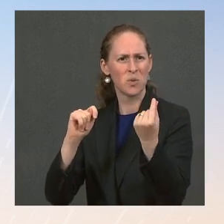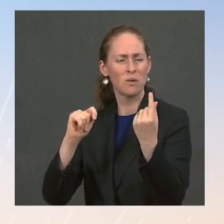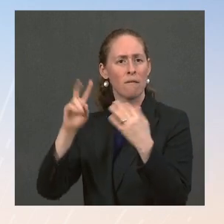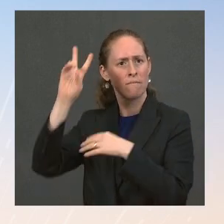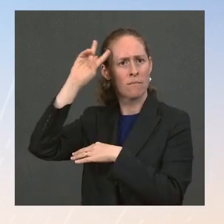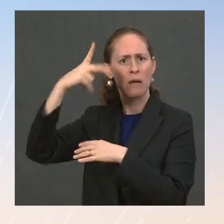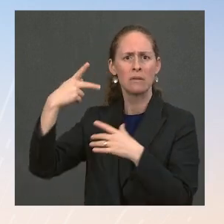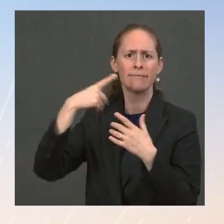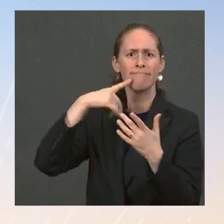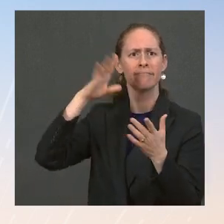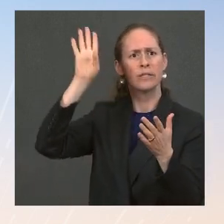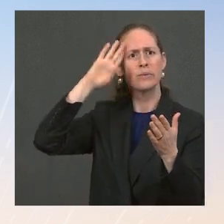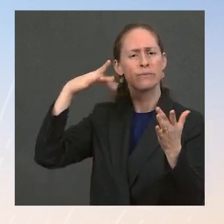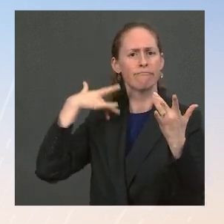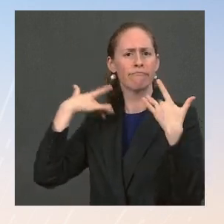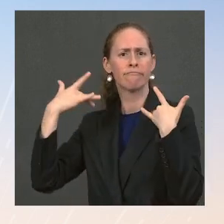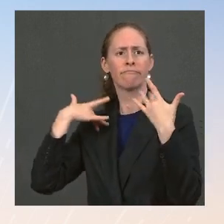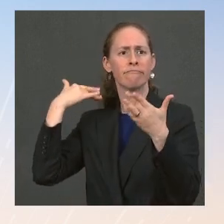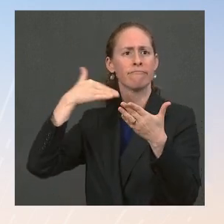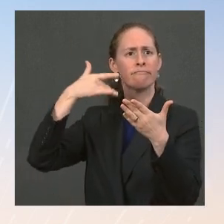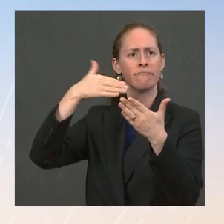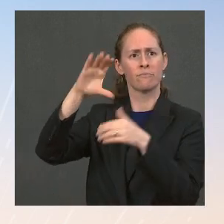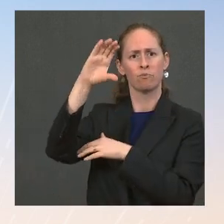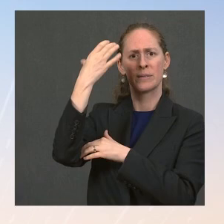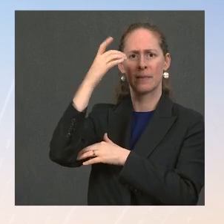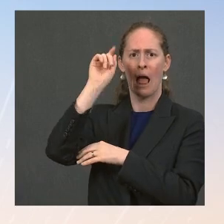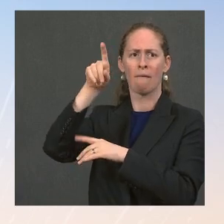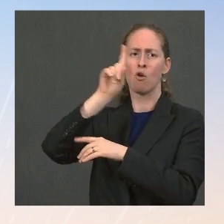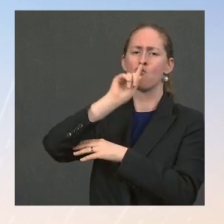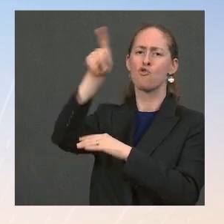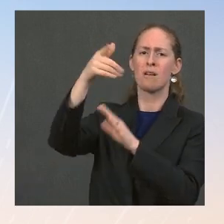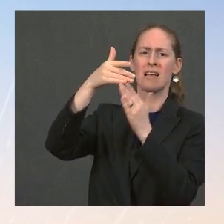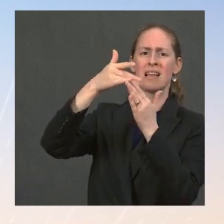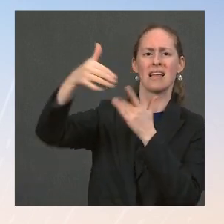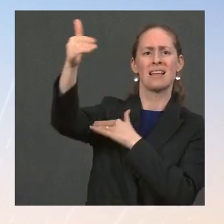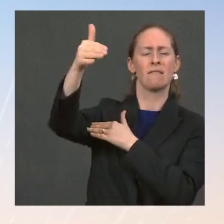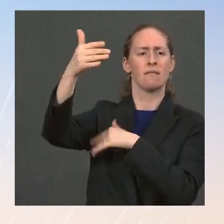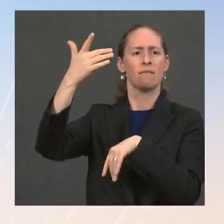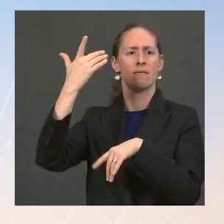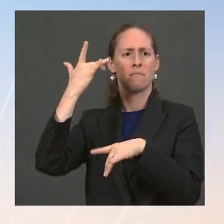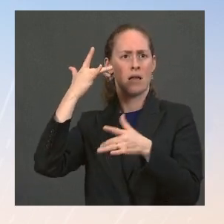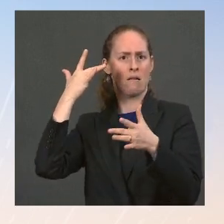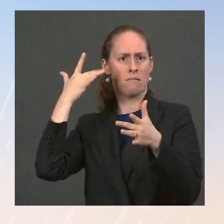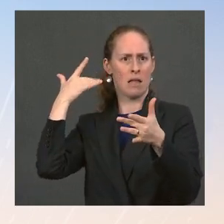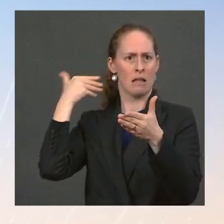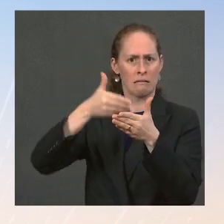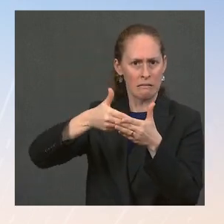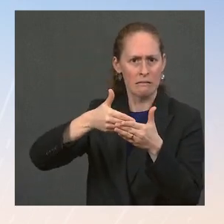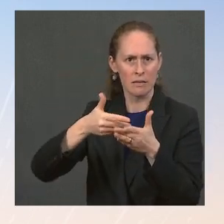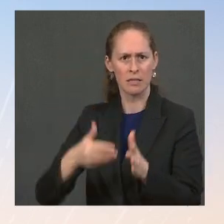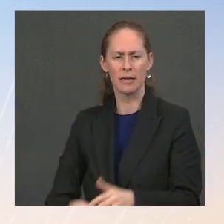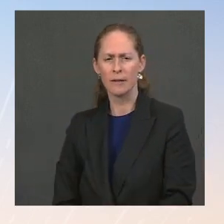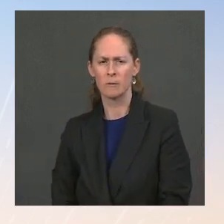because the delays could be many, many months." Ms. Psaki: I asked that because we've been talking about the issues in the global supply chain since January.